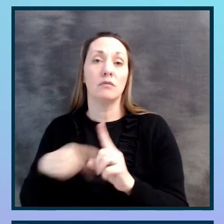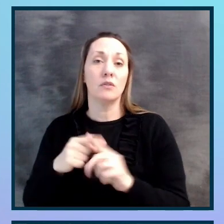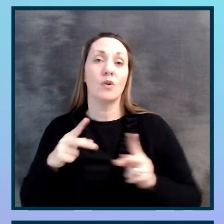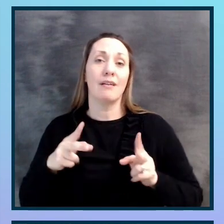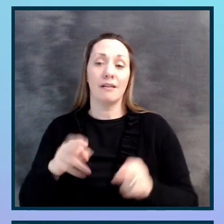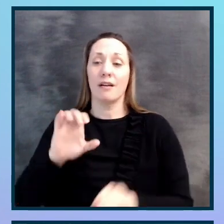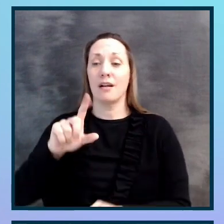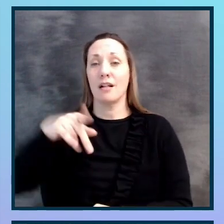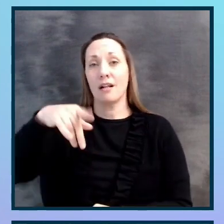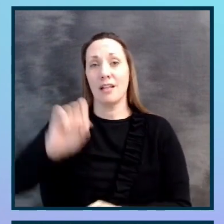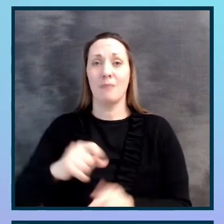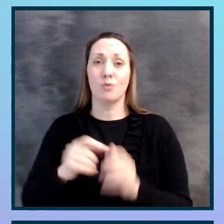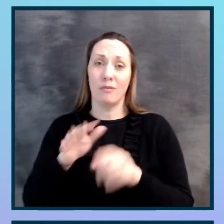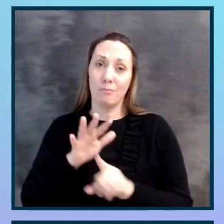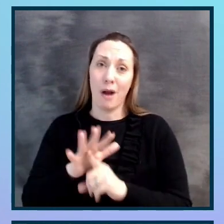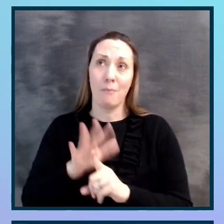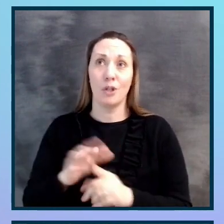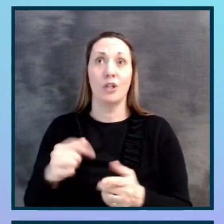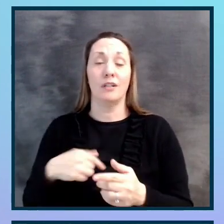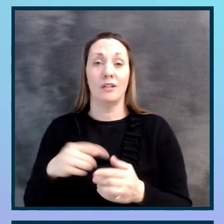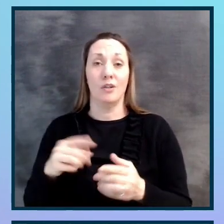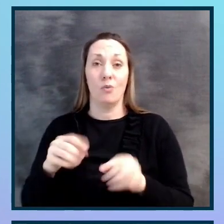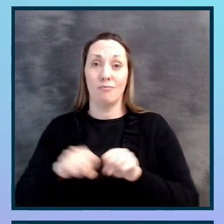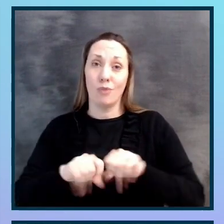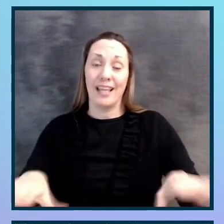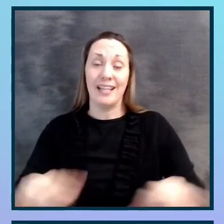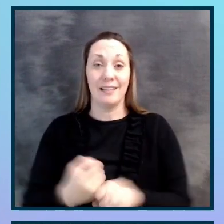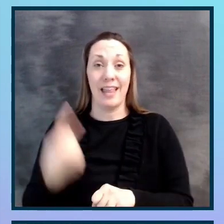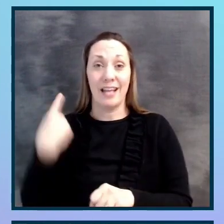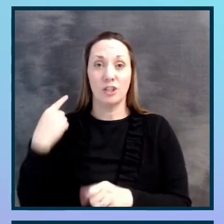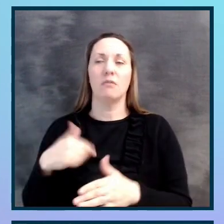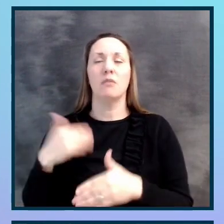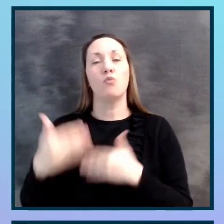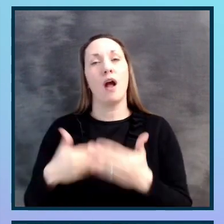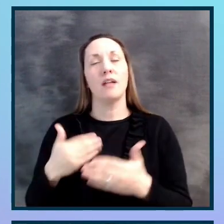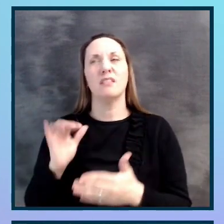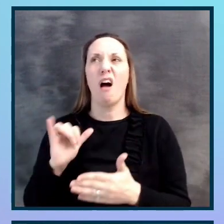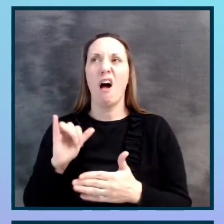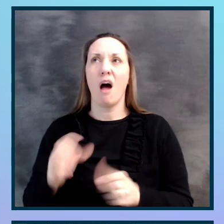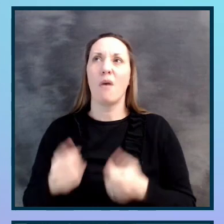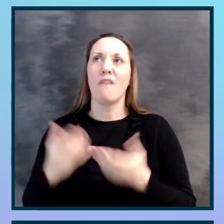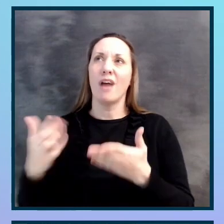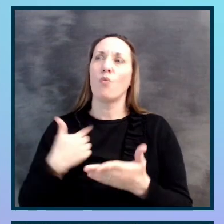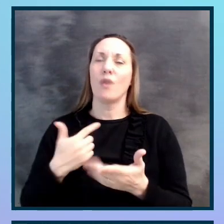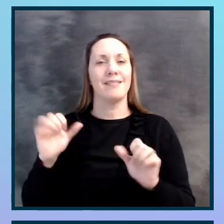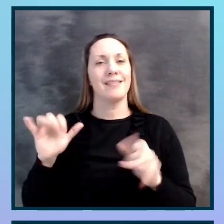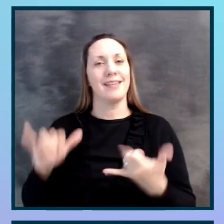large feature that we released last year, the process provided us with a model for how centralized accessibility teams